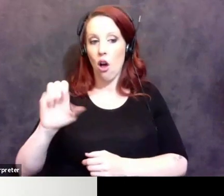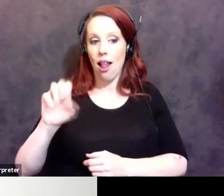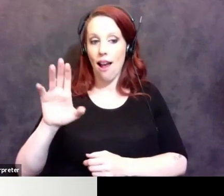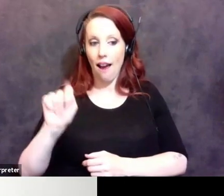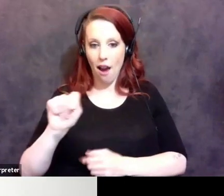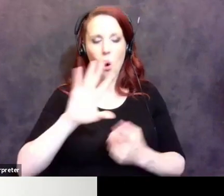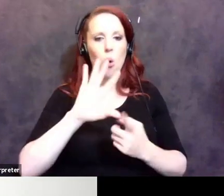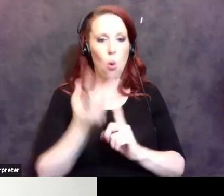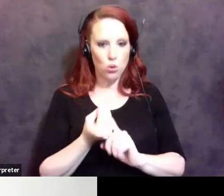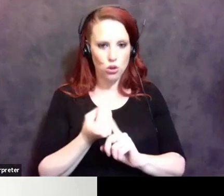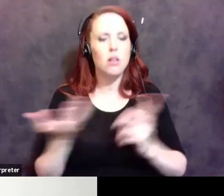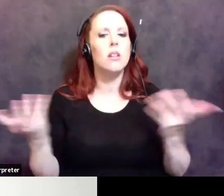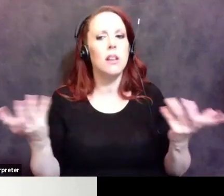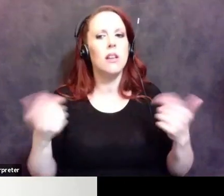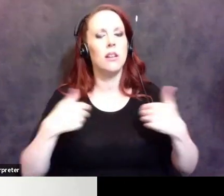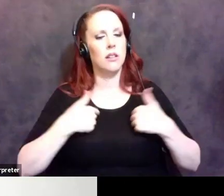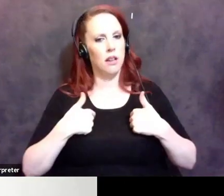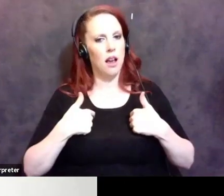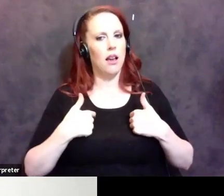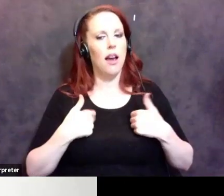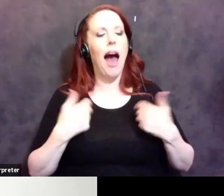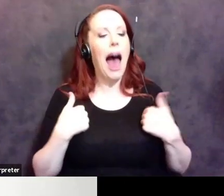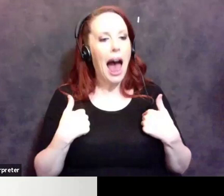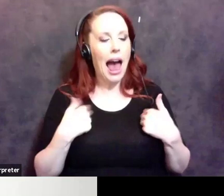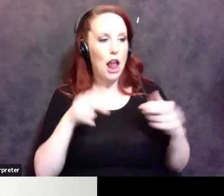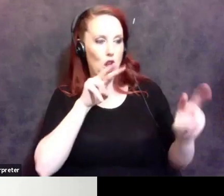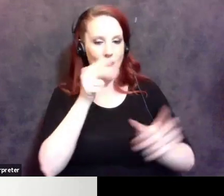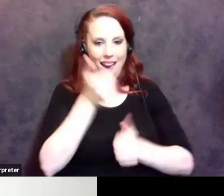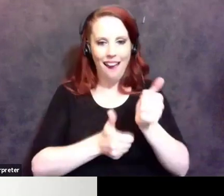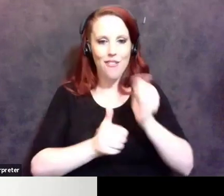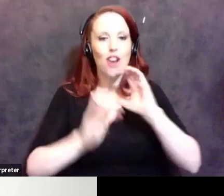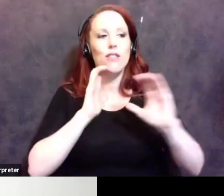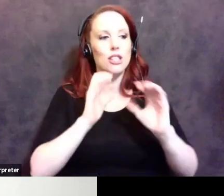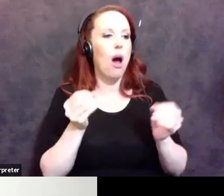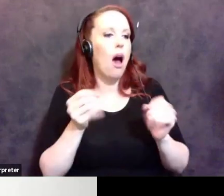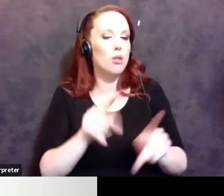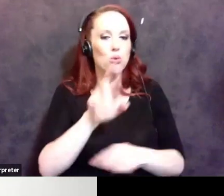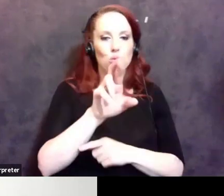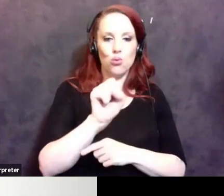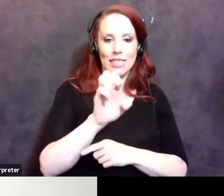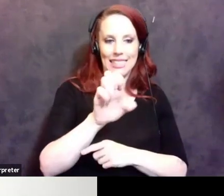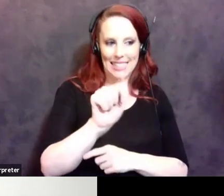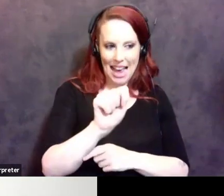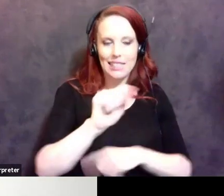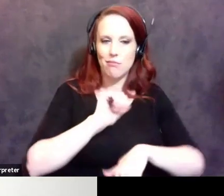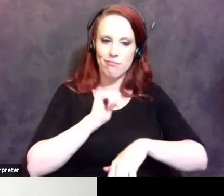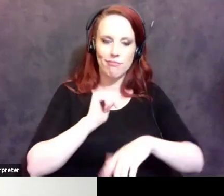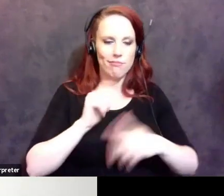every conversation as is a reset. I am looking at this conversation as this is the first